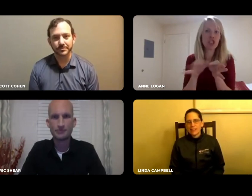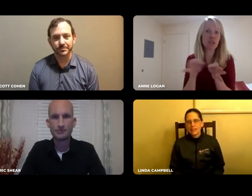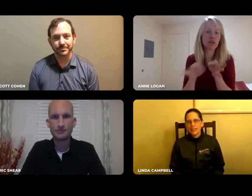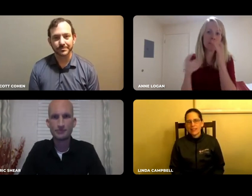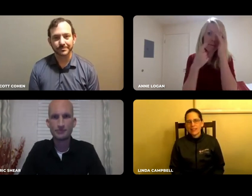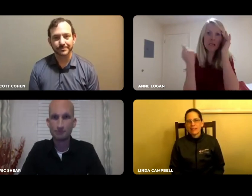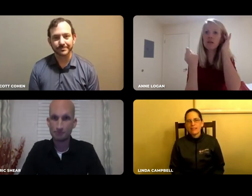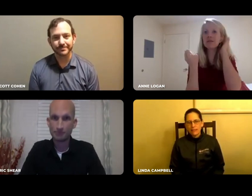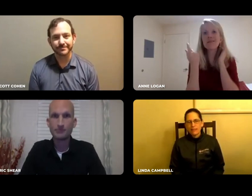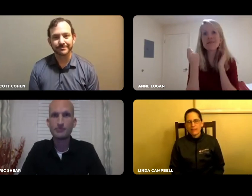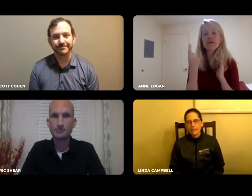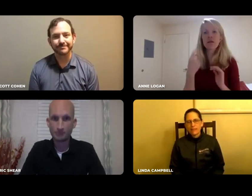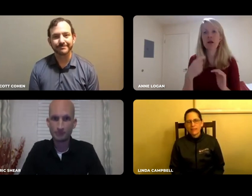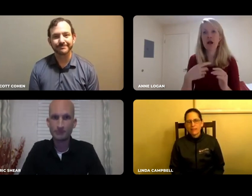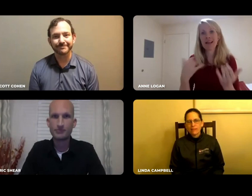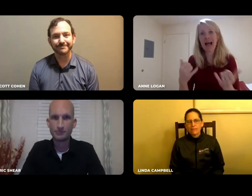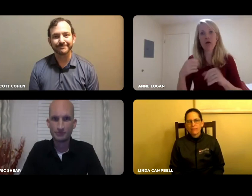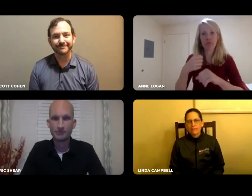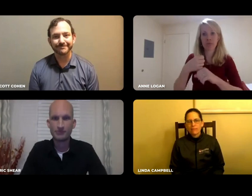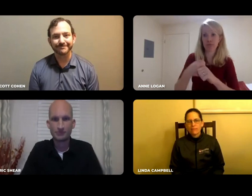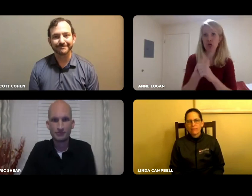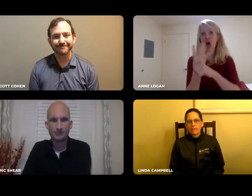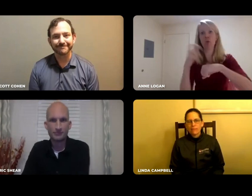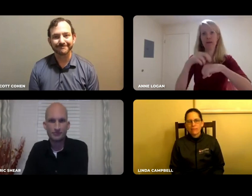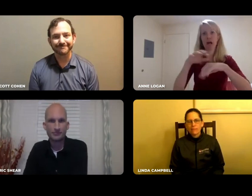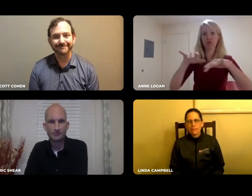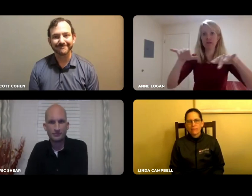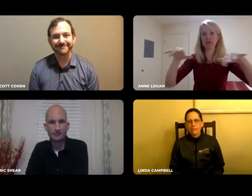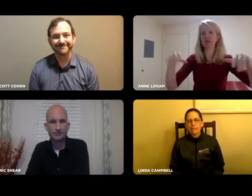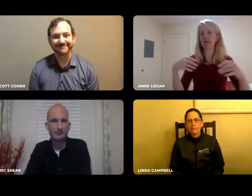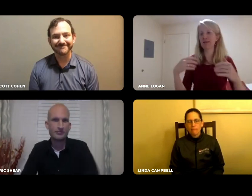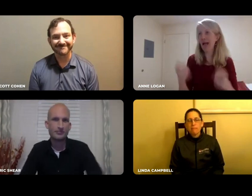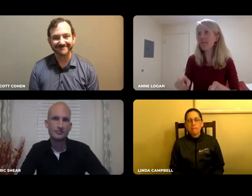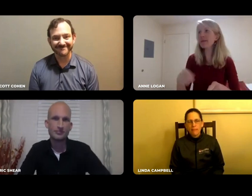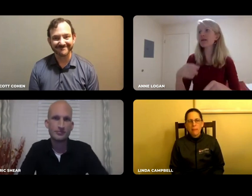I also use captioning because ever since the Coronavirus